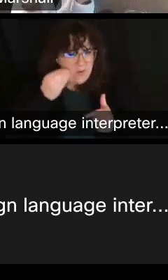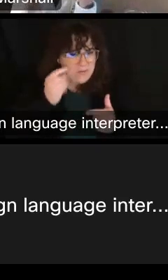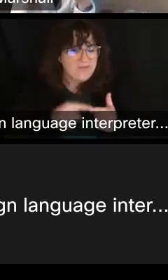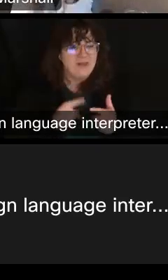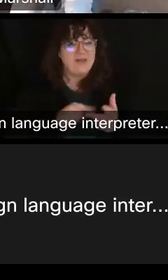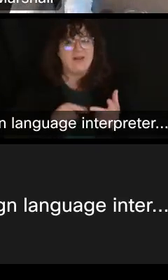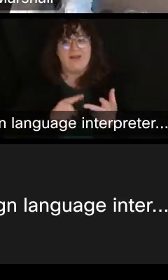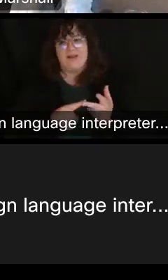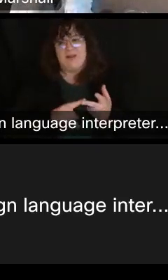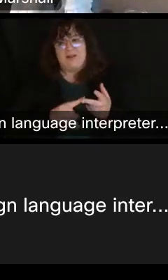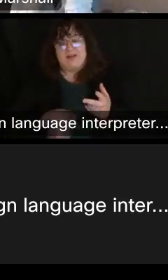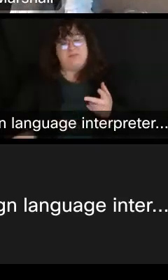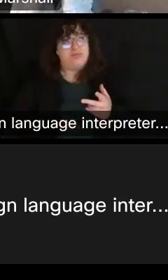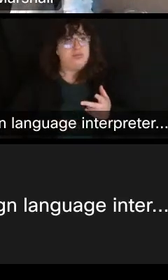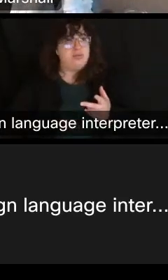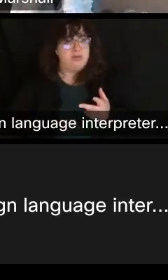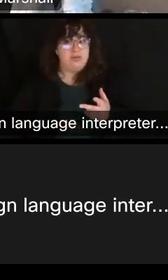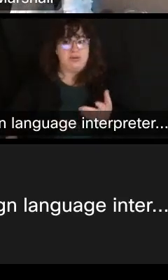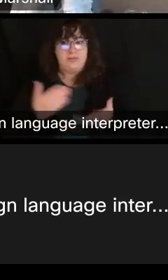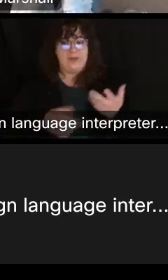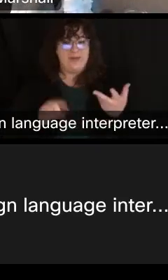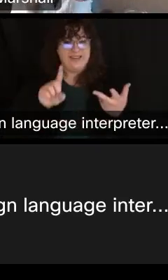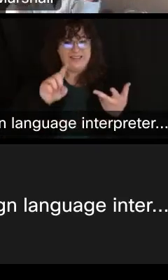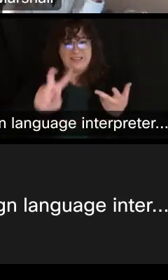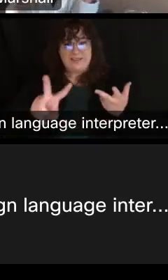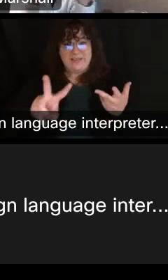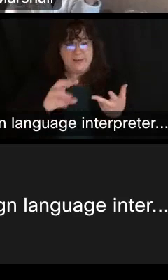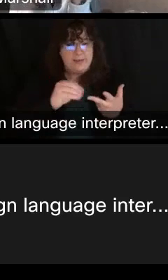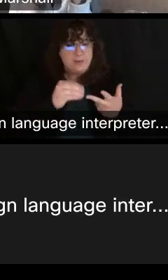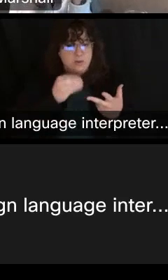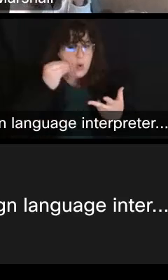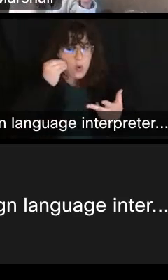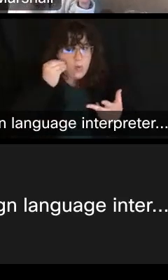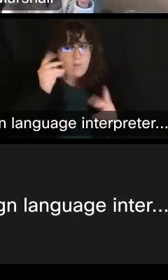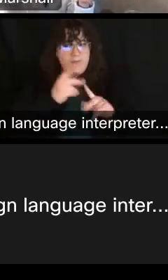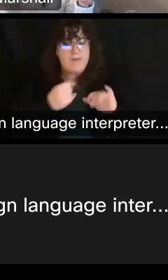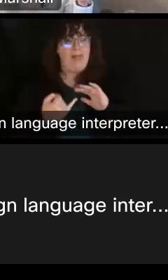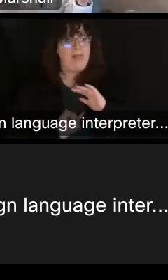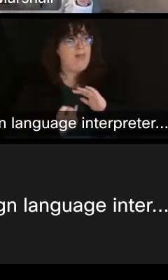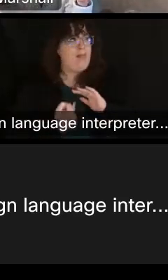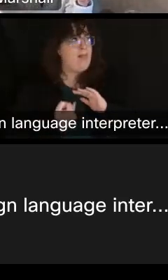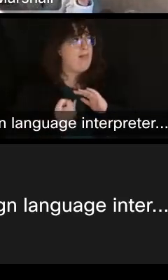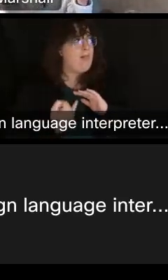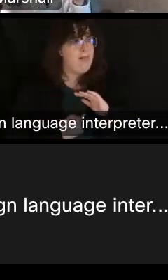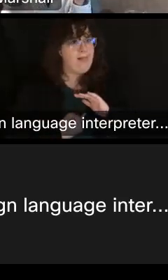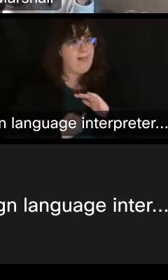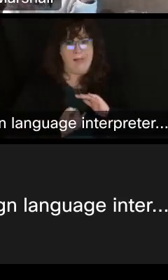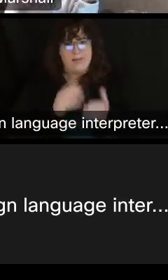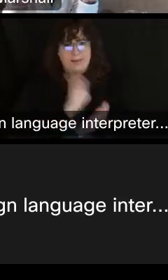been some domestic violence in the home, people were getting isolated, kids weren't in the school.